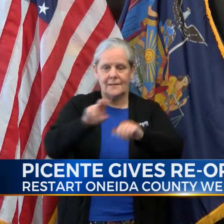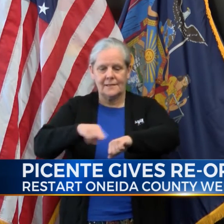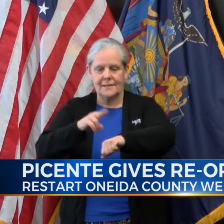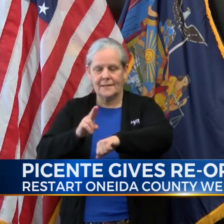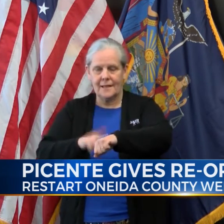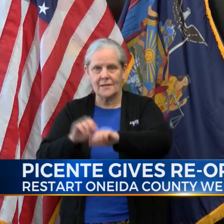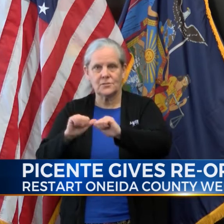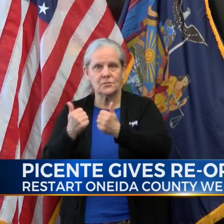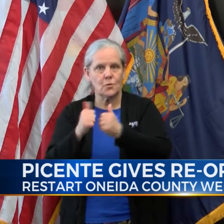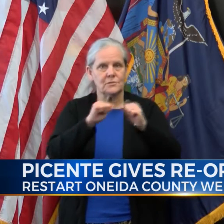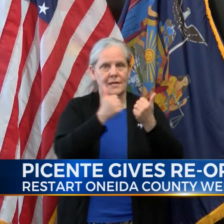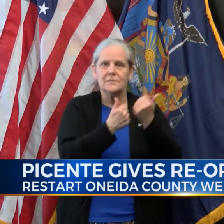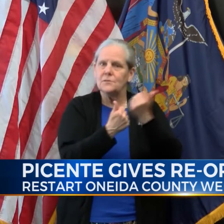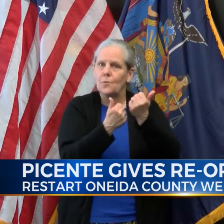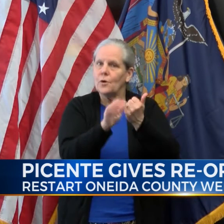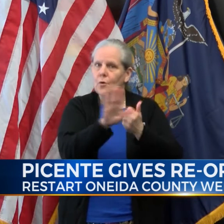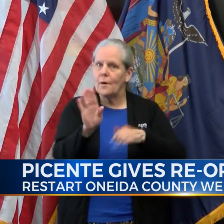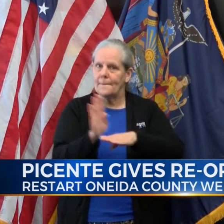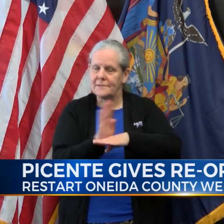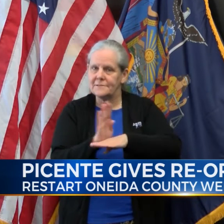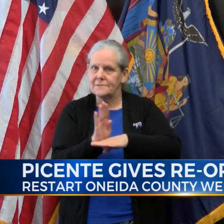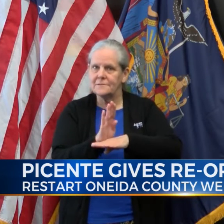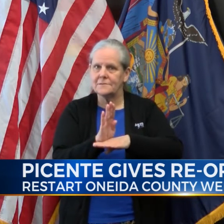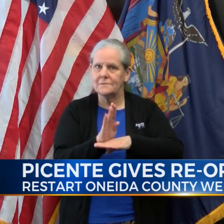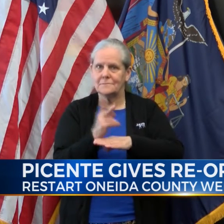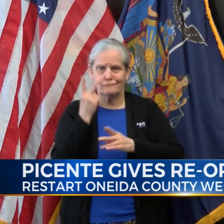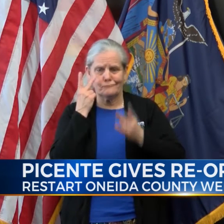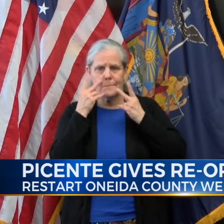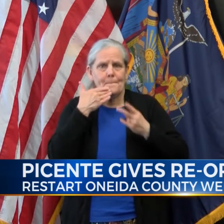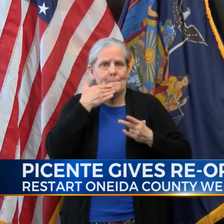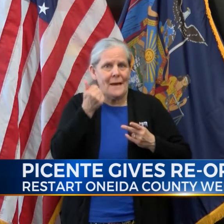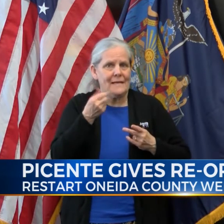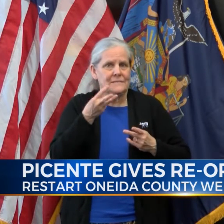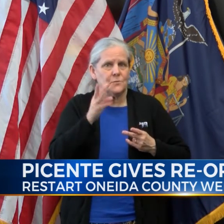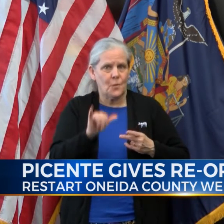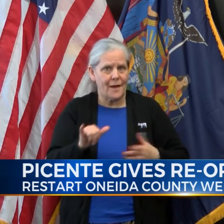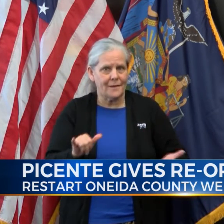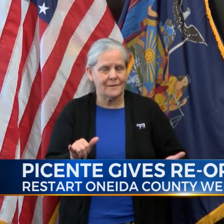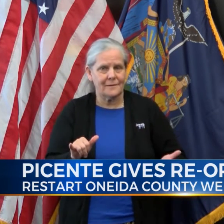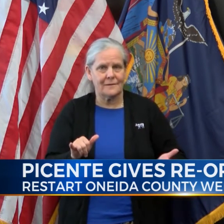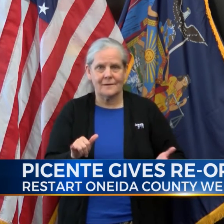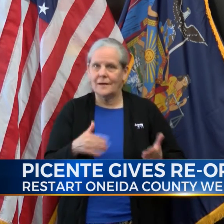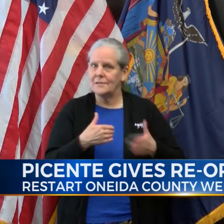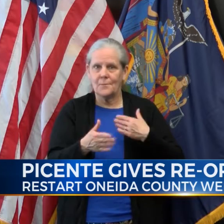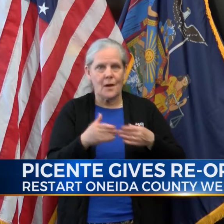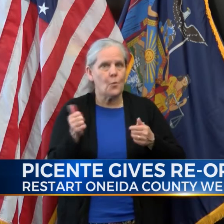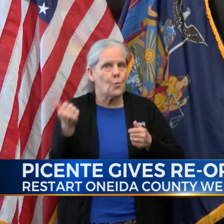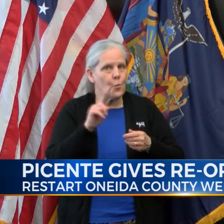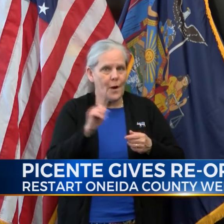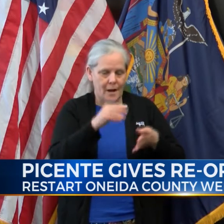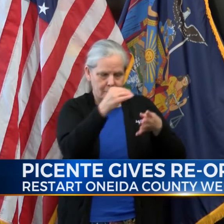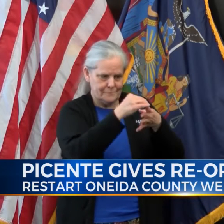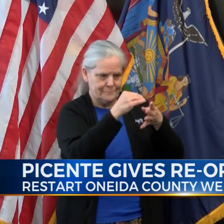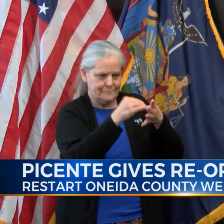ASSOCIATIONS FOR BEST PRACTICES AS WELL. I JUST URGE BUSINESSS TO PREPARE NO MATTER WHAT PHASE YOU MAY FALL INTO.